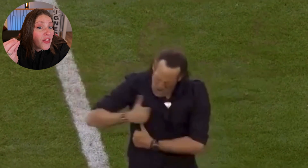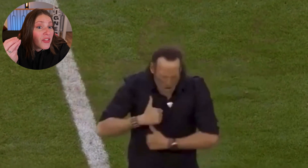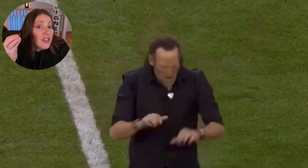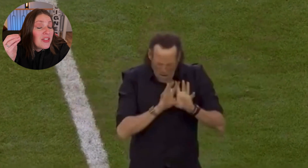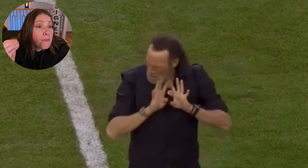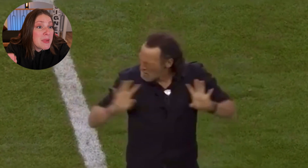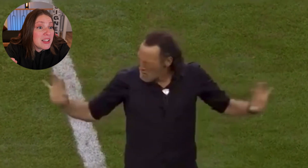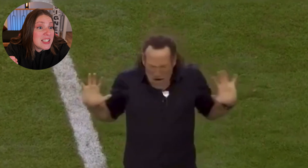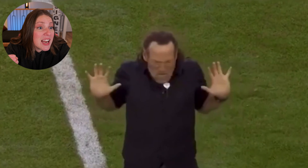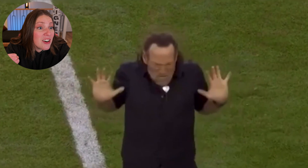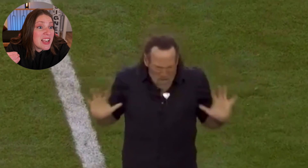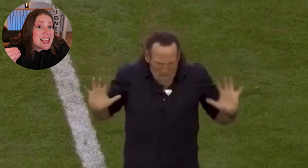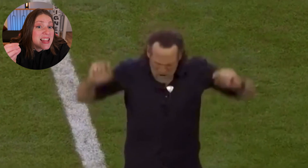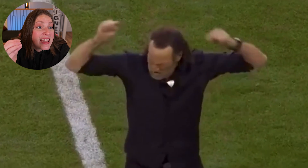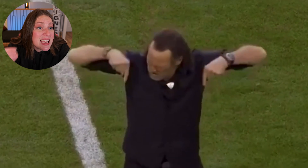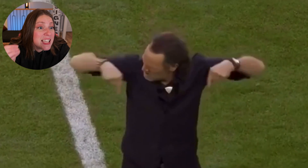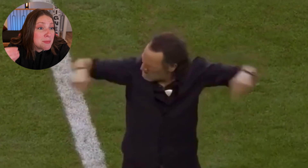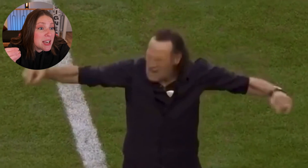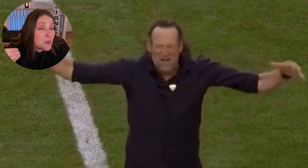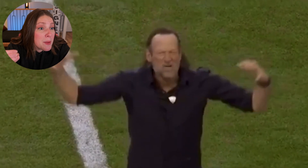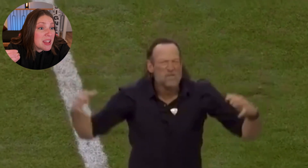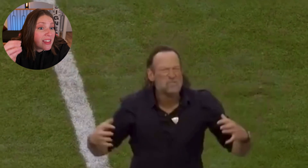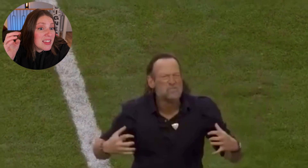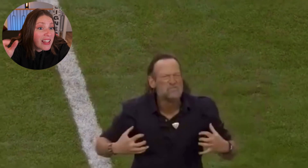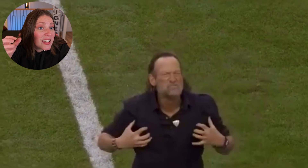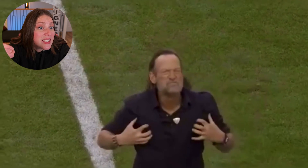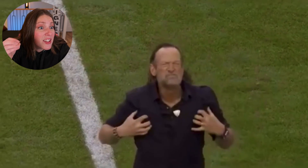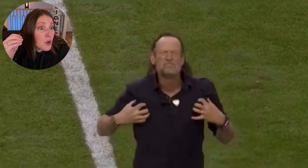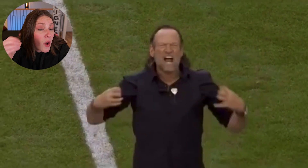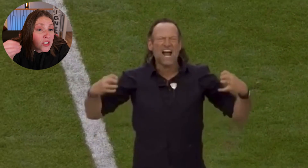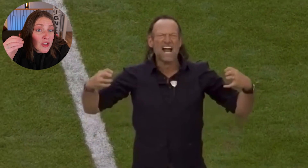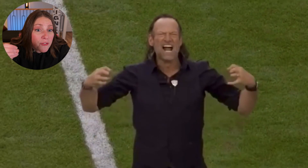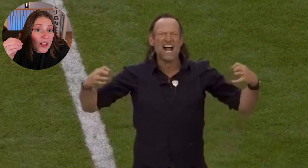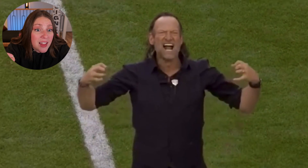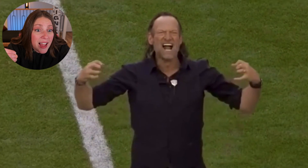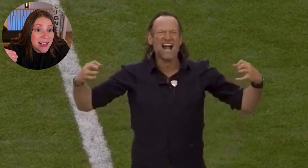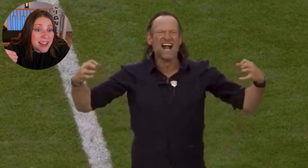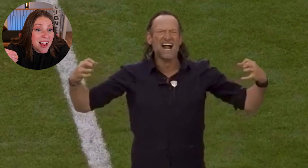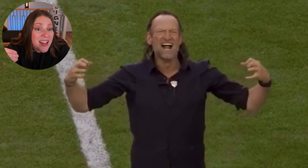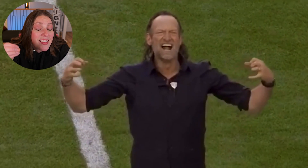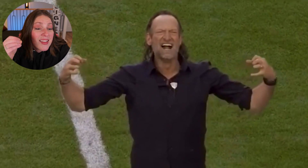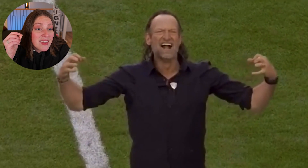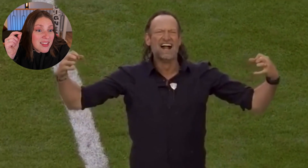The military. These men and women, this the ones on the front line,